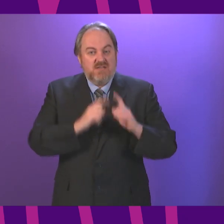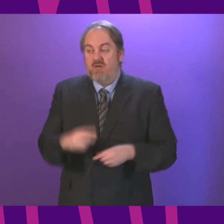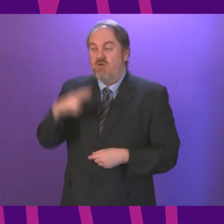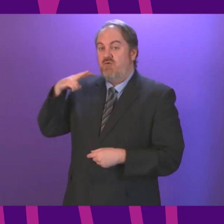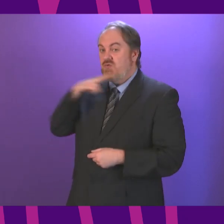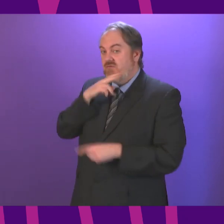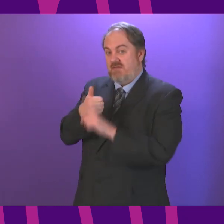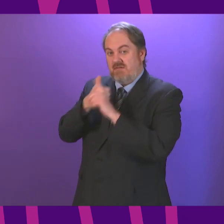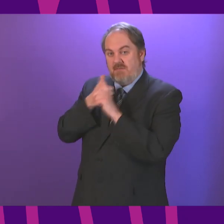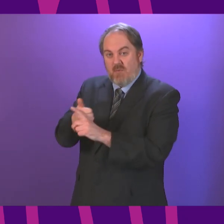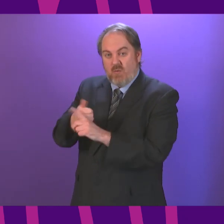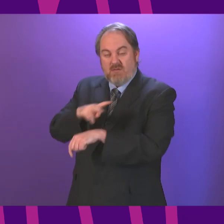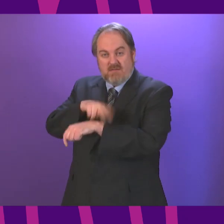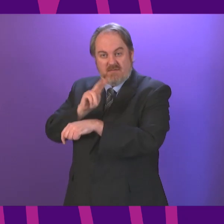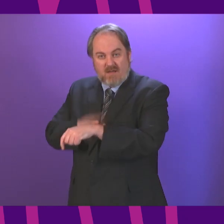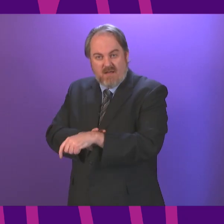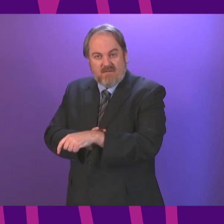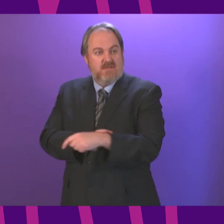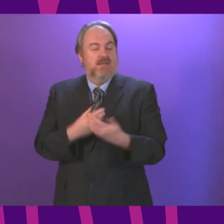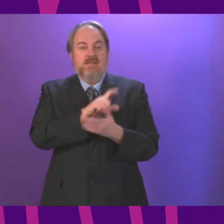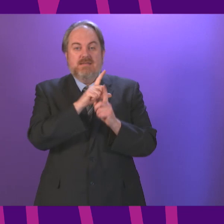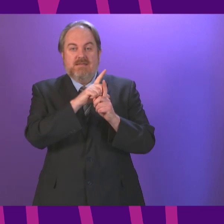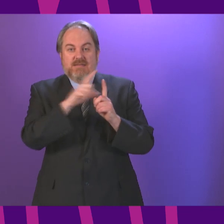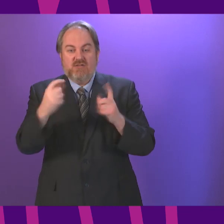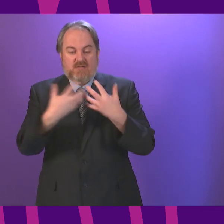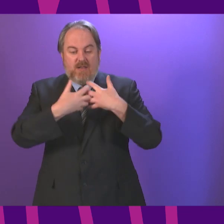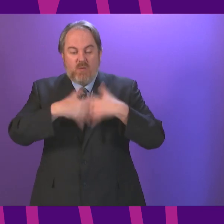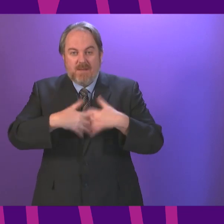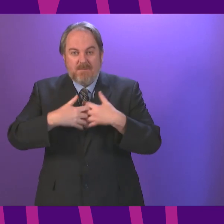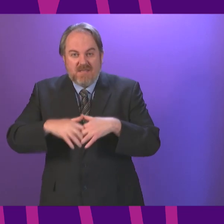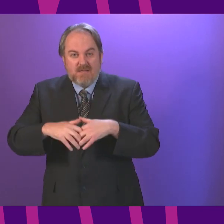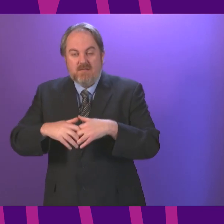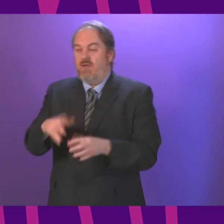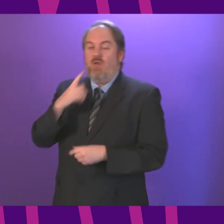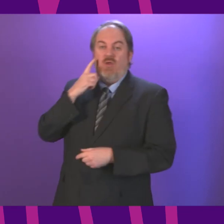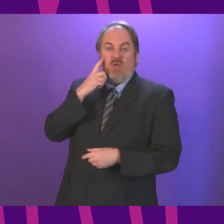new digital devices and youth support work—all the things that we need to do to support young people.